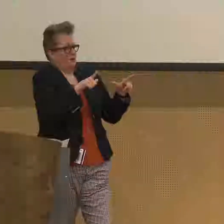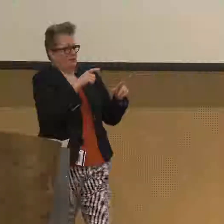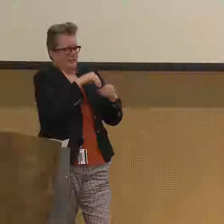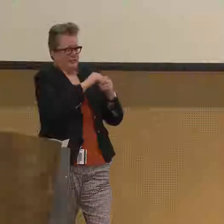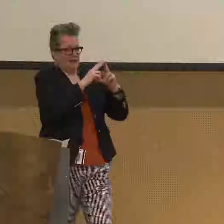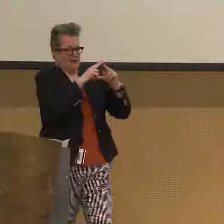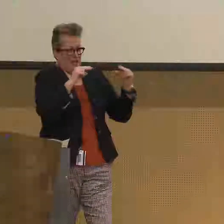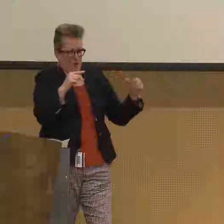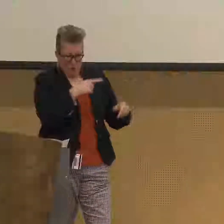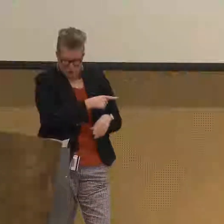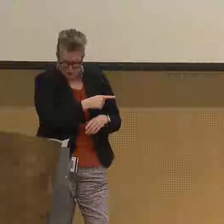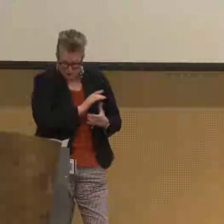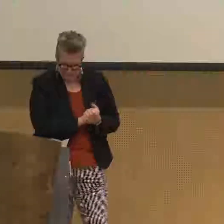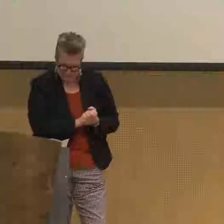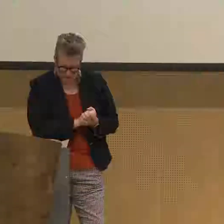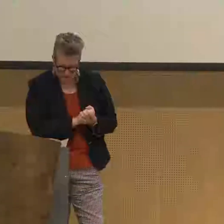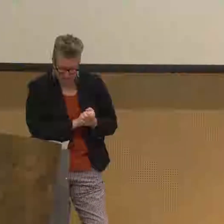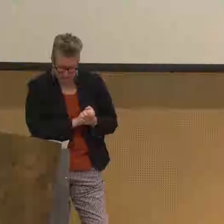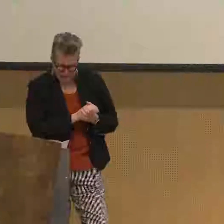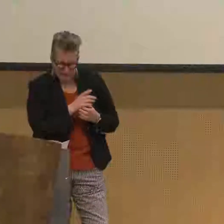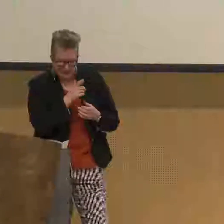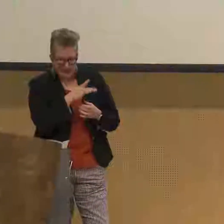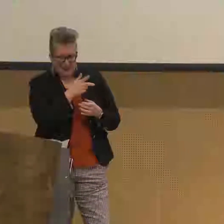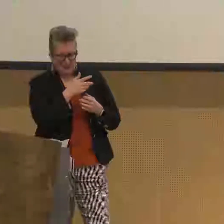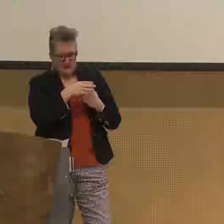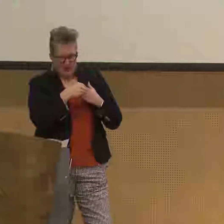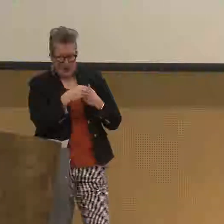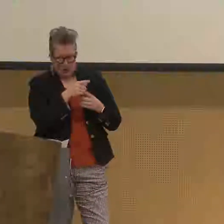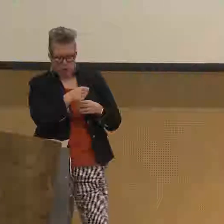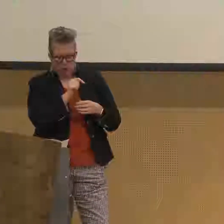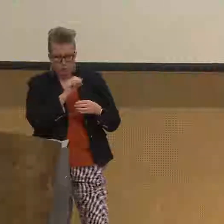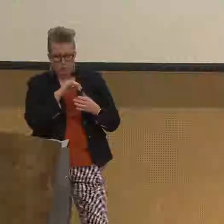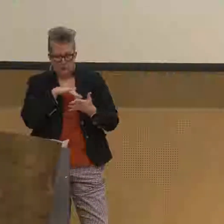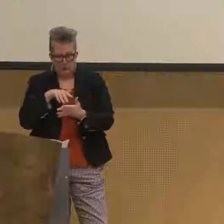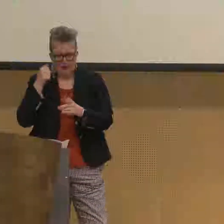She researches new and emerging sign language in Nicaragua.